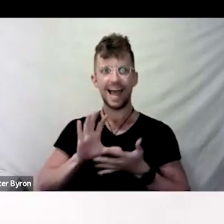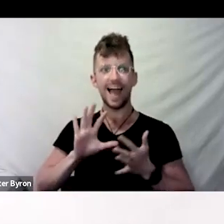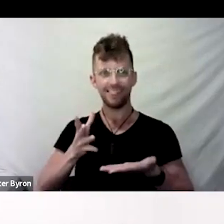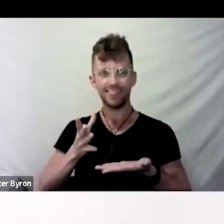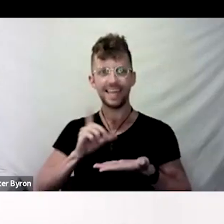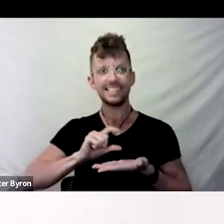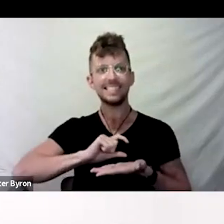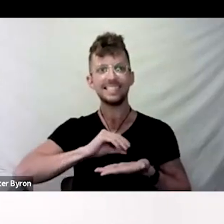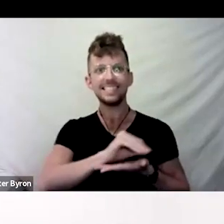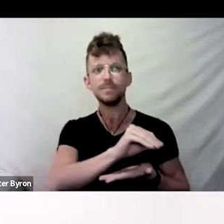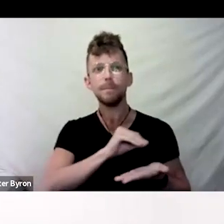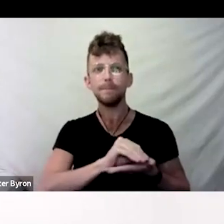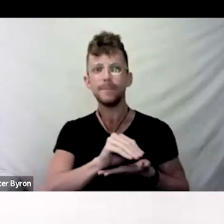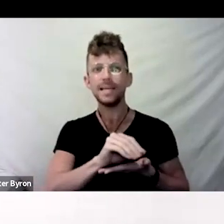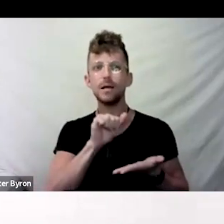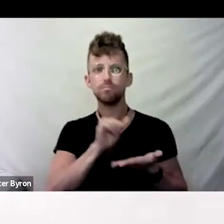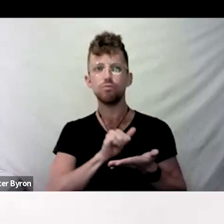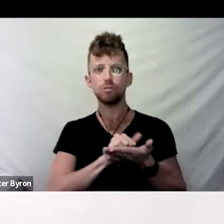There’s a lot to learn